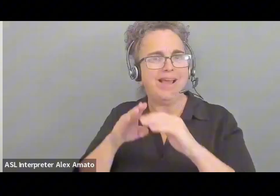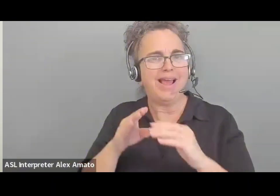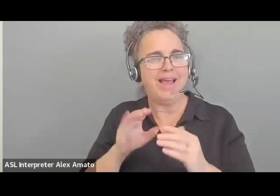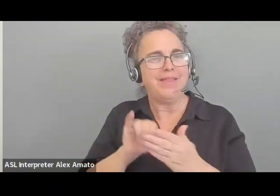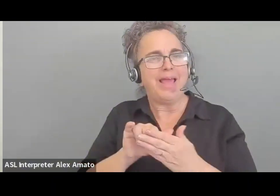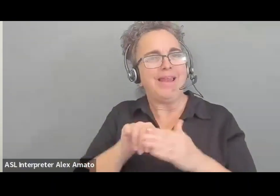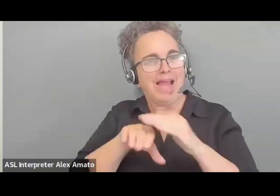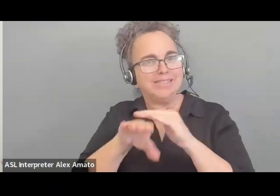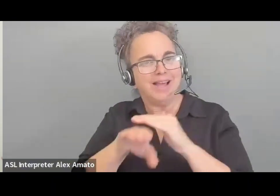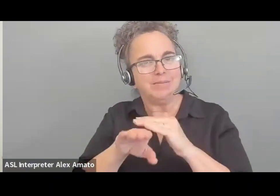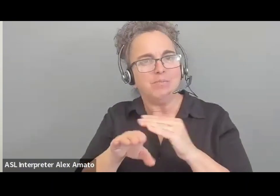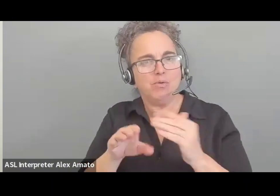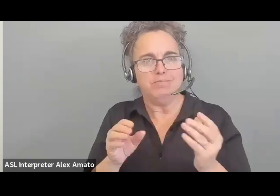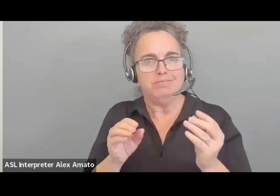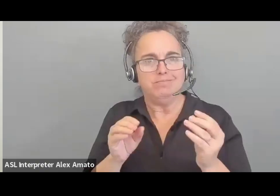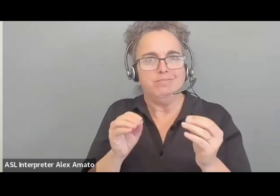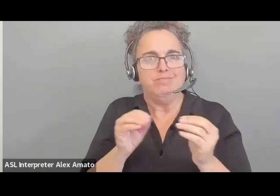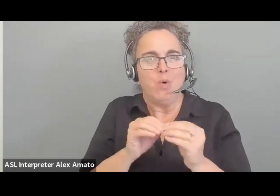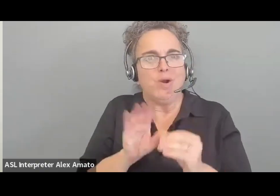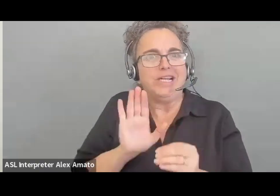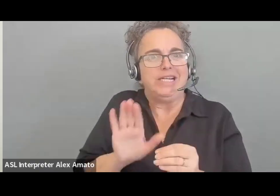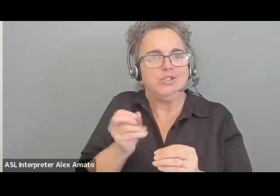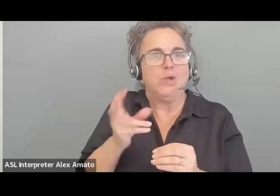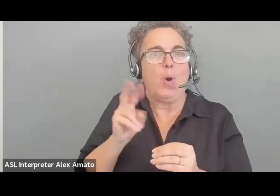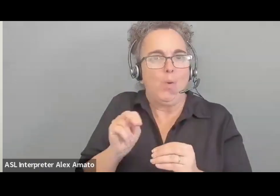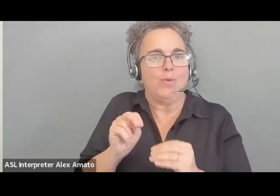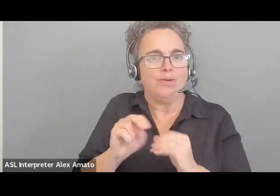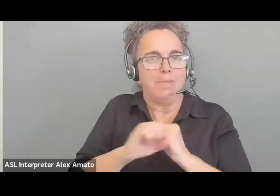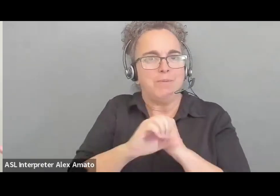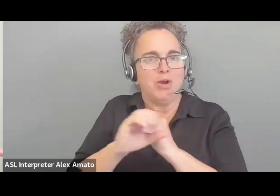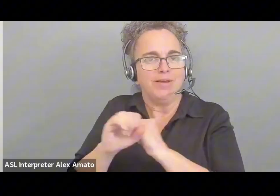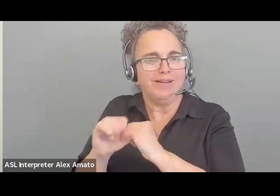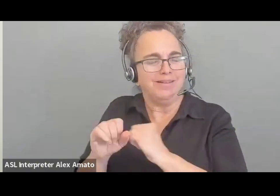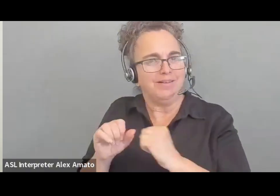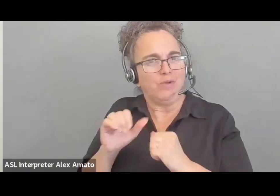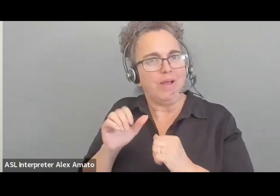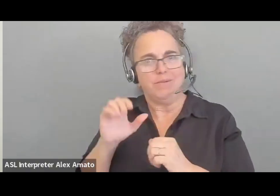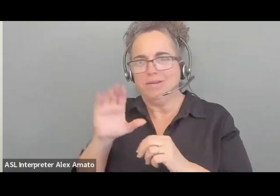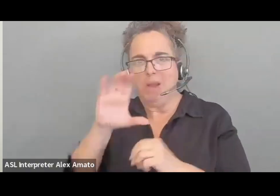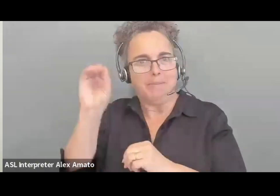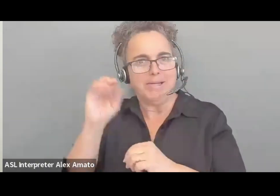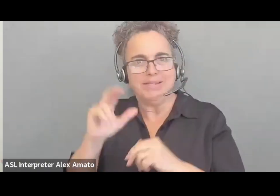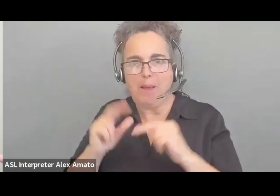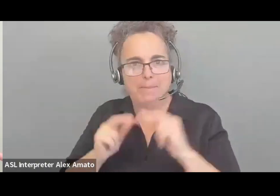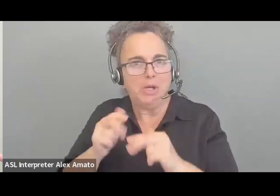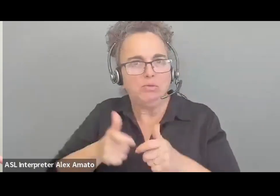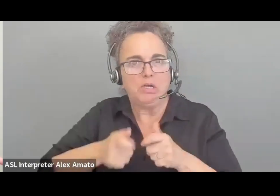We see companies that run exclusively building controllers now, right? They build a lot of accessible controllers.